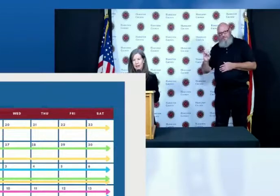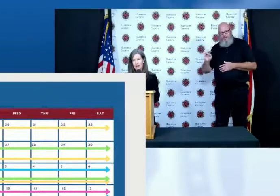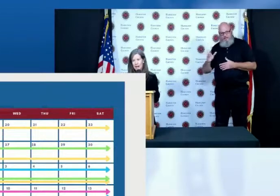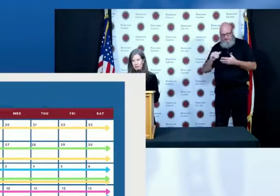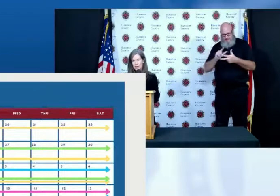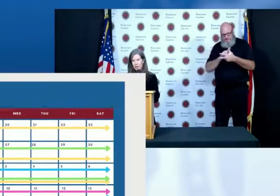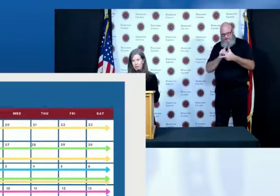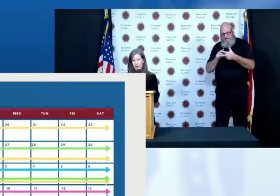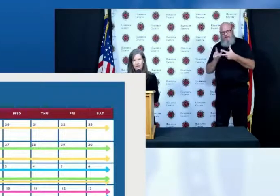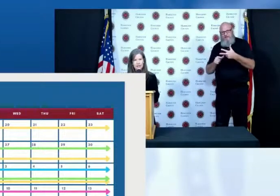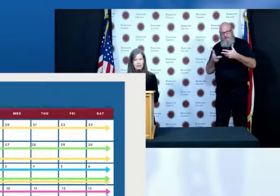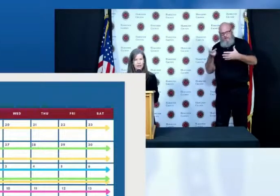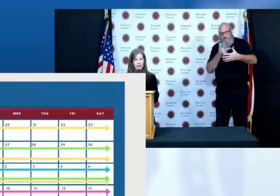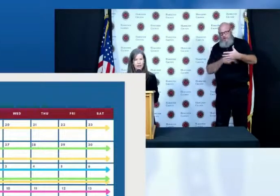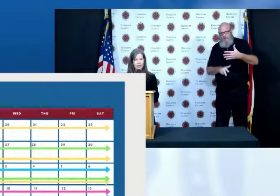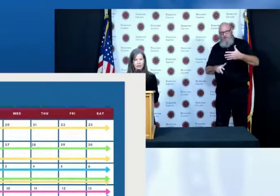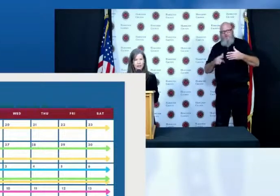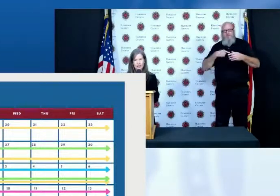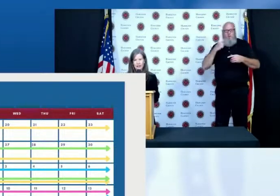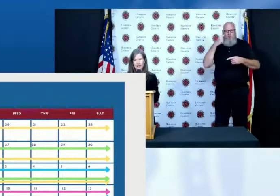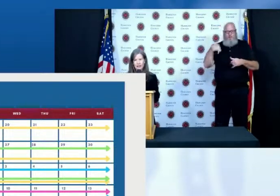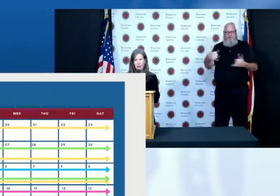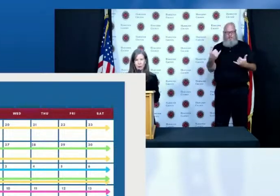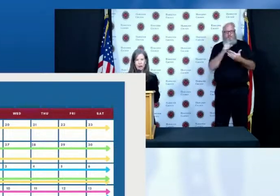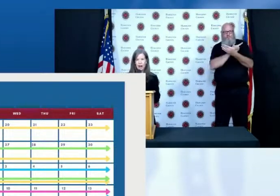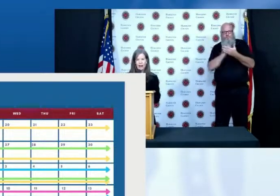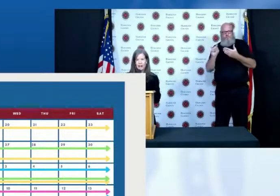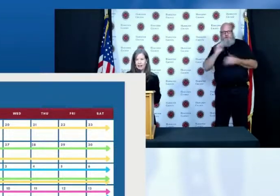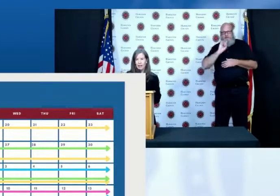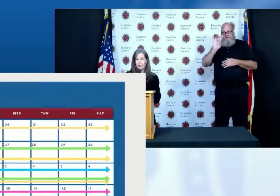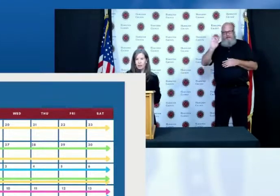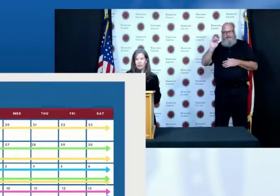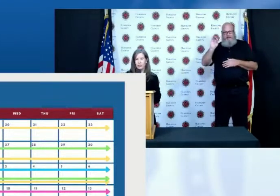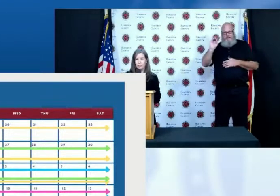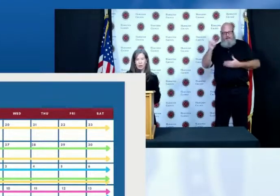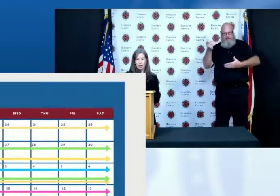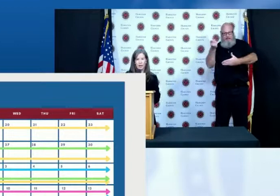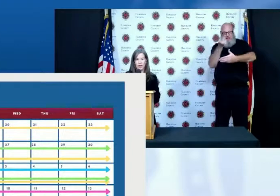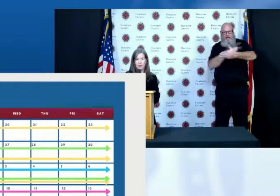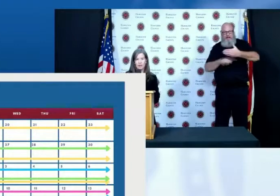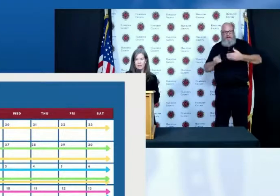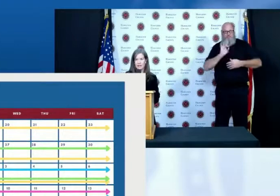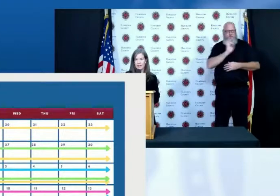that is the current state of affairs we are not getting enough doses to accomplish this